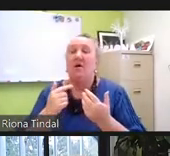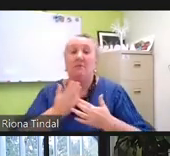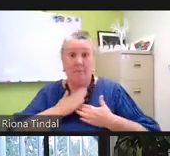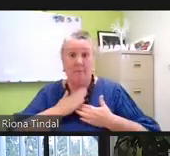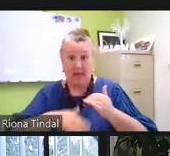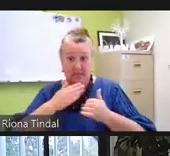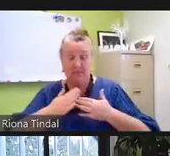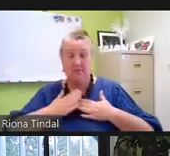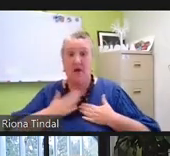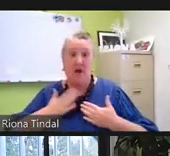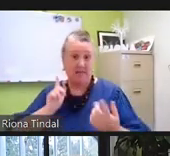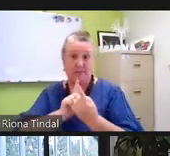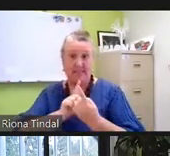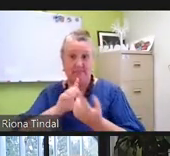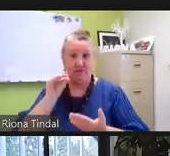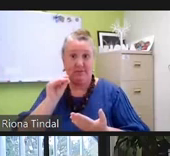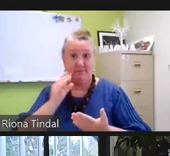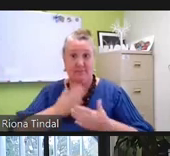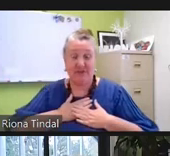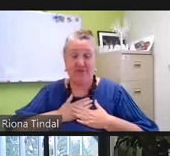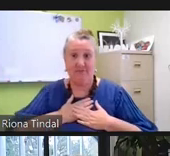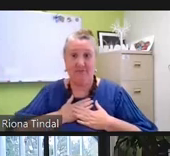There are the commitments that interpreters have and there are very few of them. So yeah, happy to